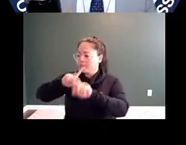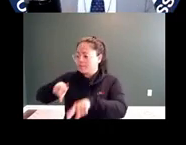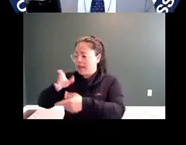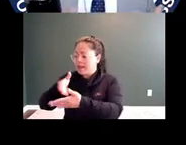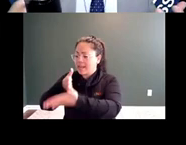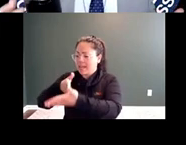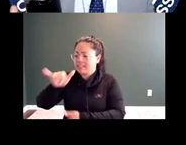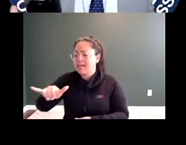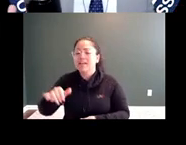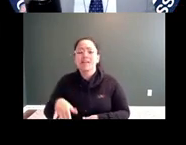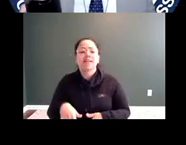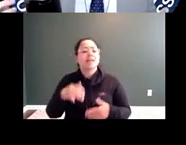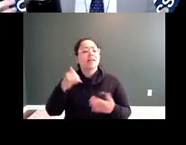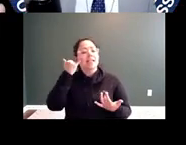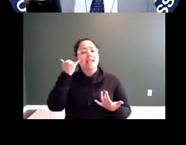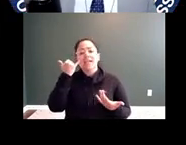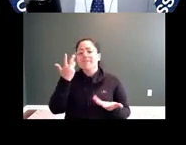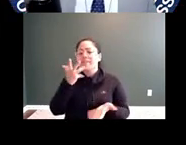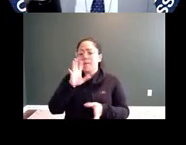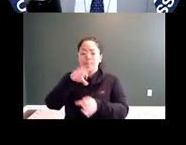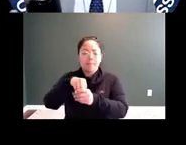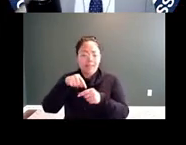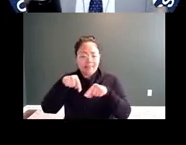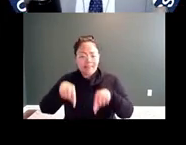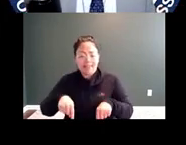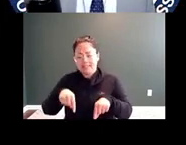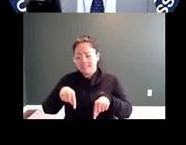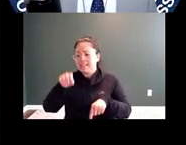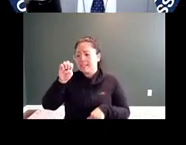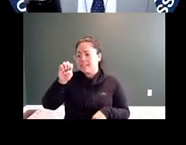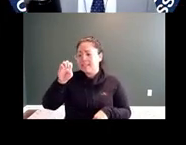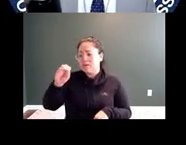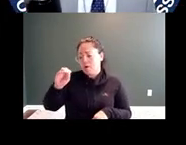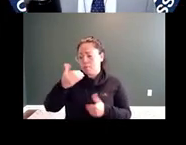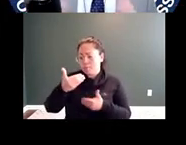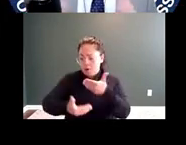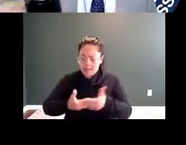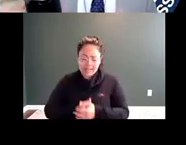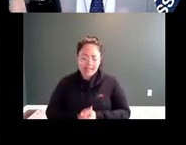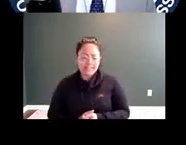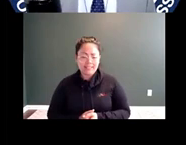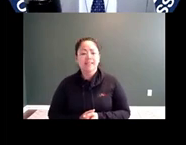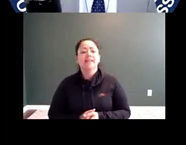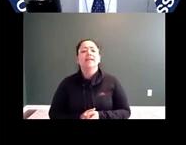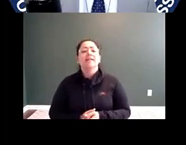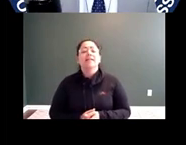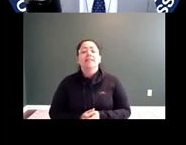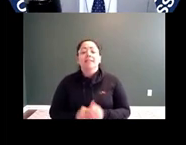if they participated in the EEO process, all right? That would be retaliation. And then finally, you'll also be covered